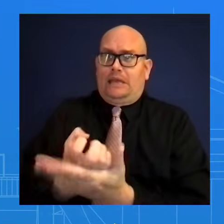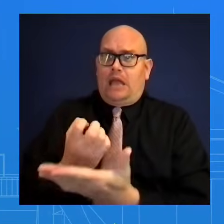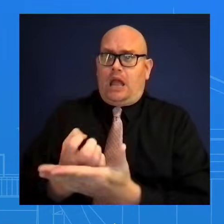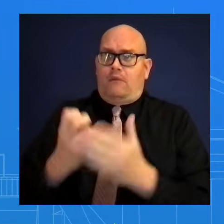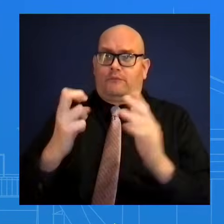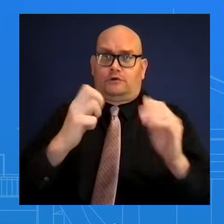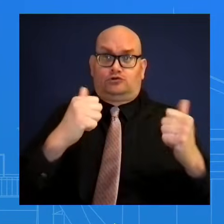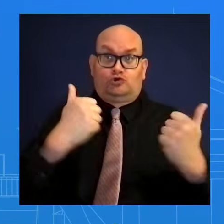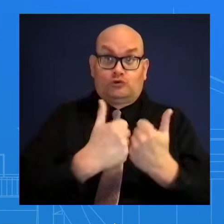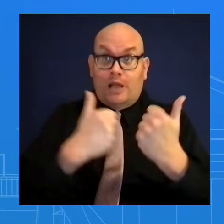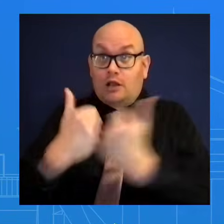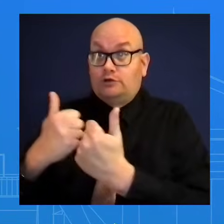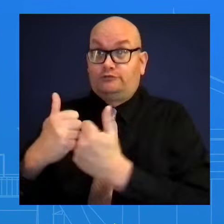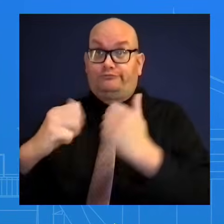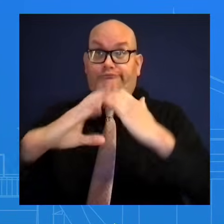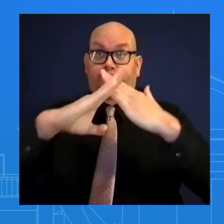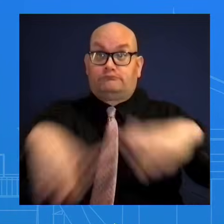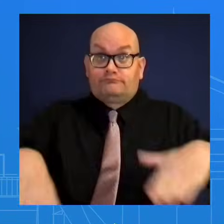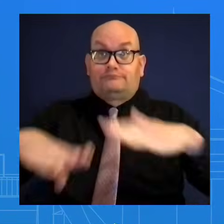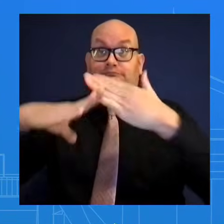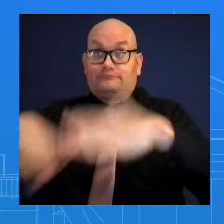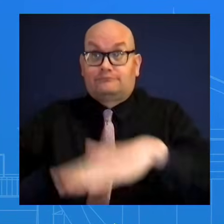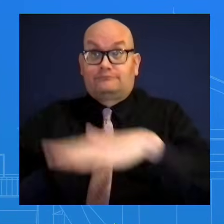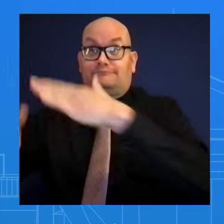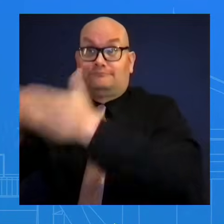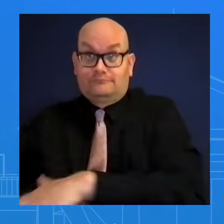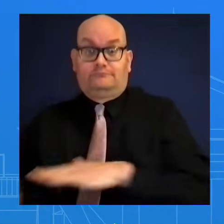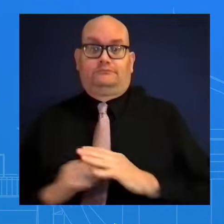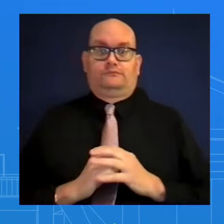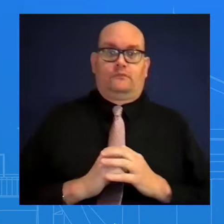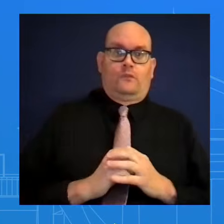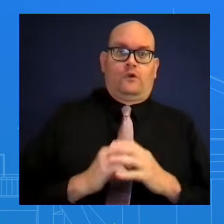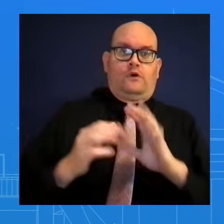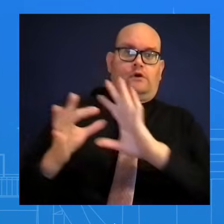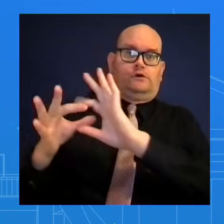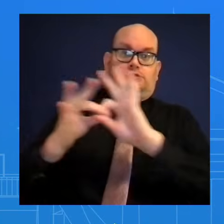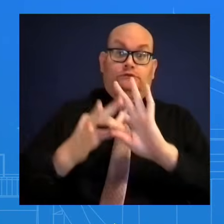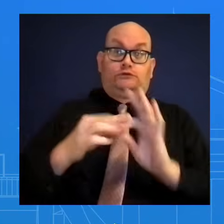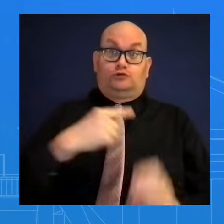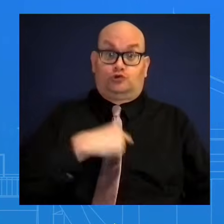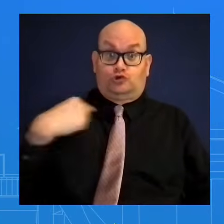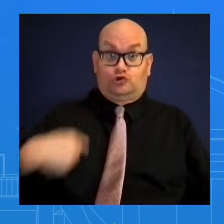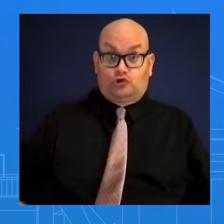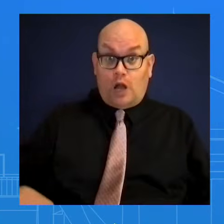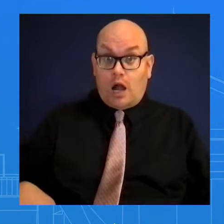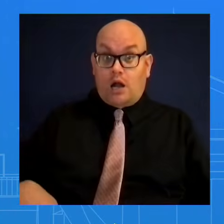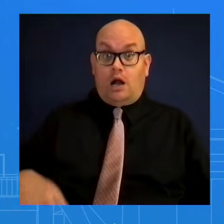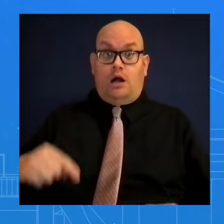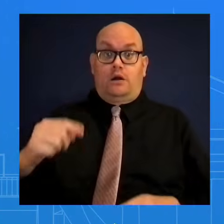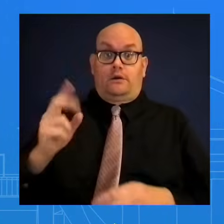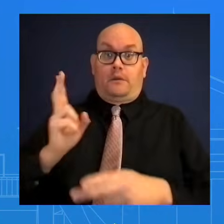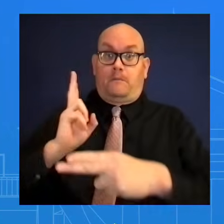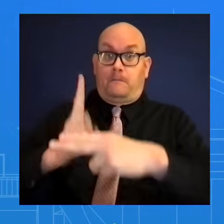There's a lot of action with China, and you mentioned high prices. So what is the -- what is the top priority overall? Ms. Jean-Pierre: This --